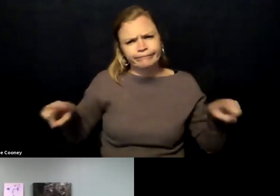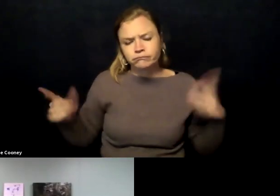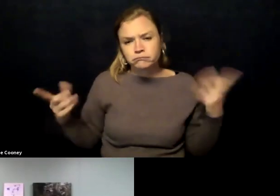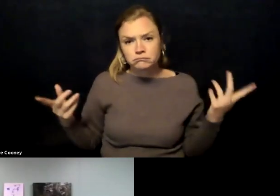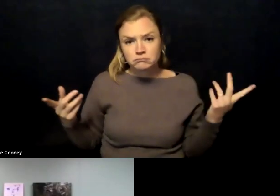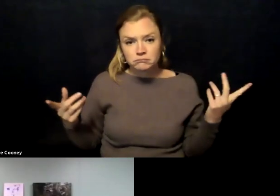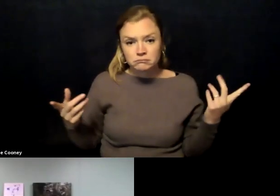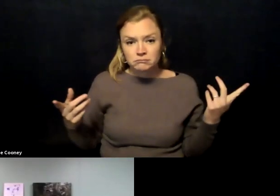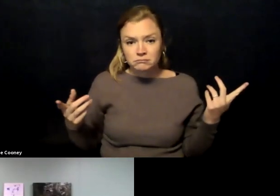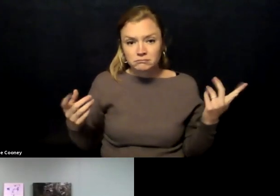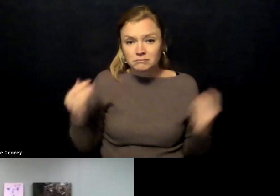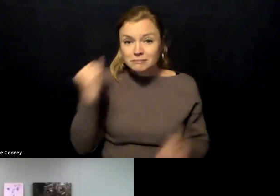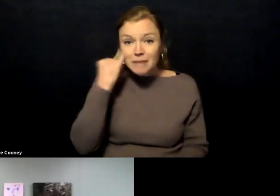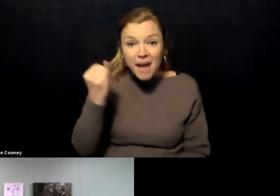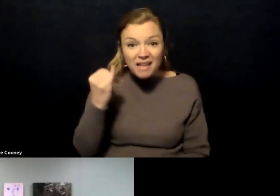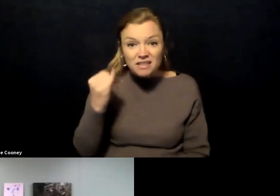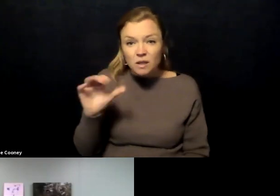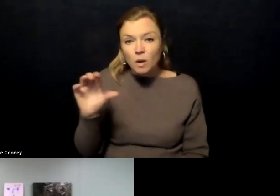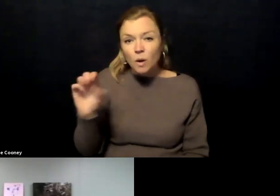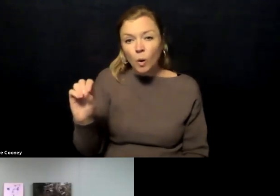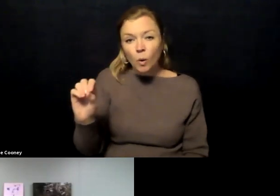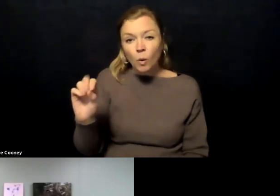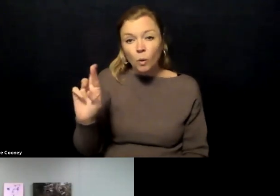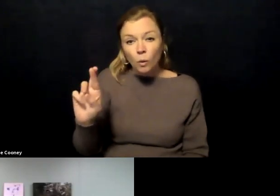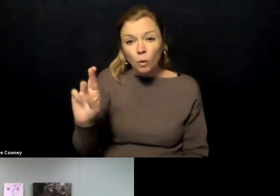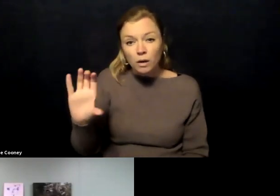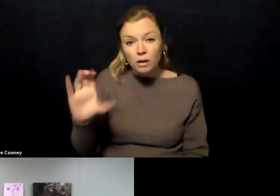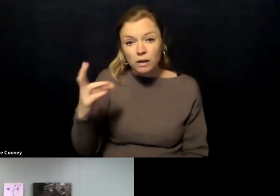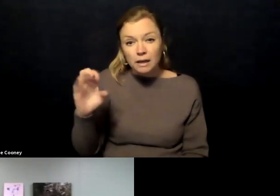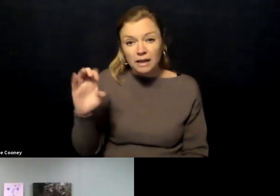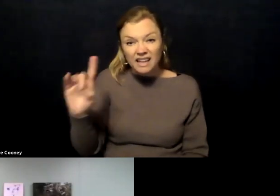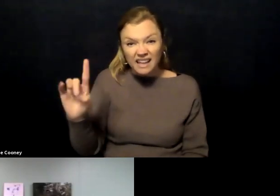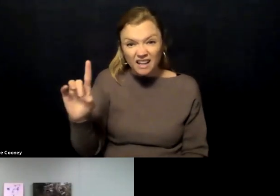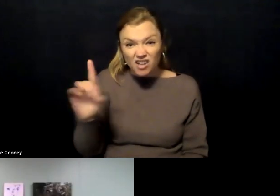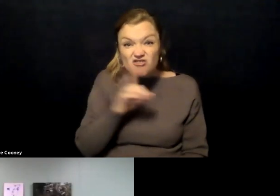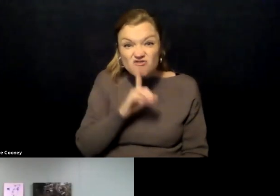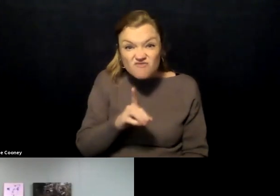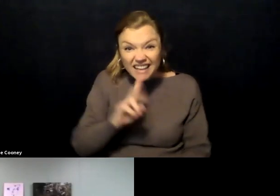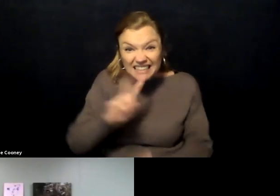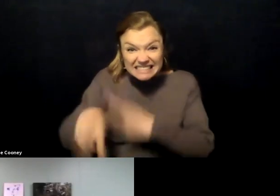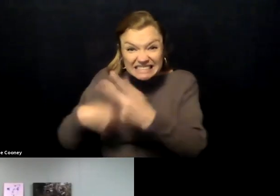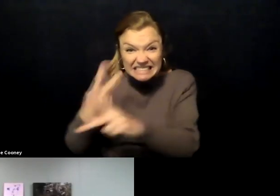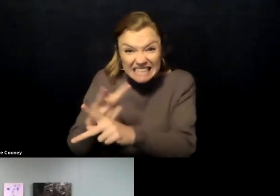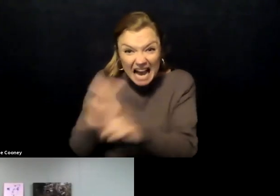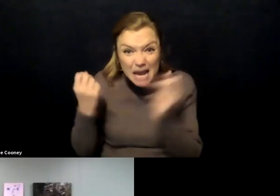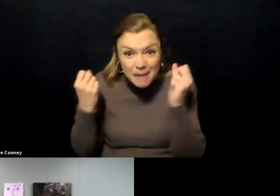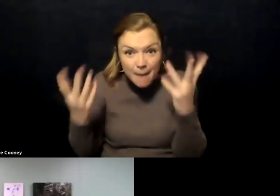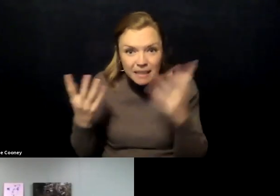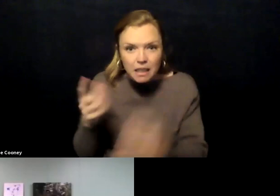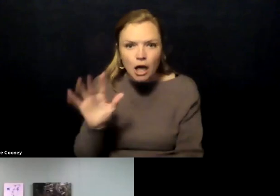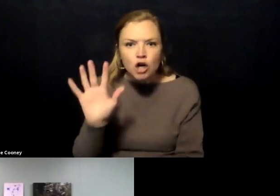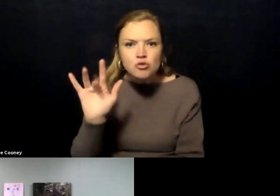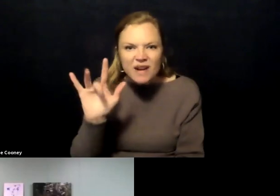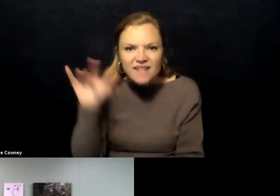even just orchids, I think there's more than 25,000 species of orchids in the world.